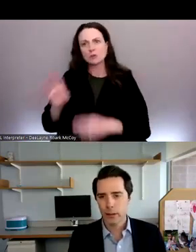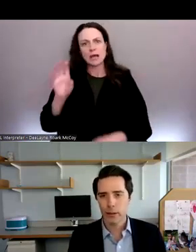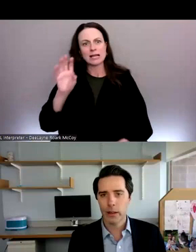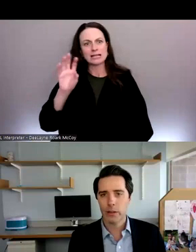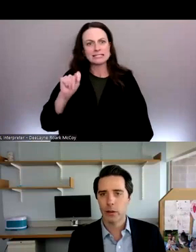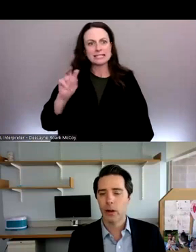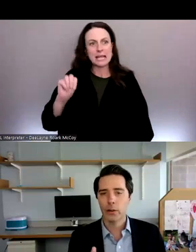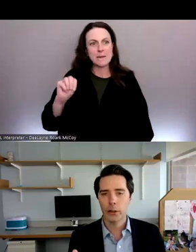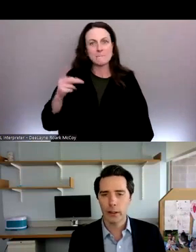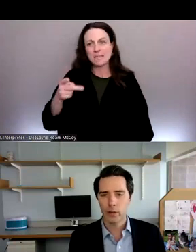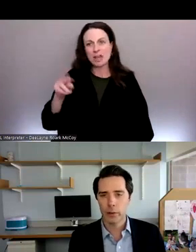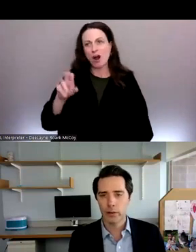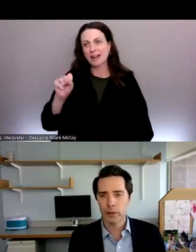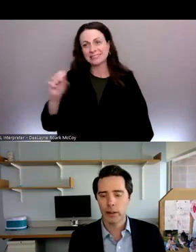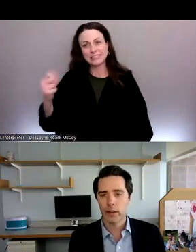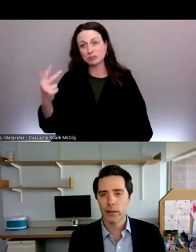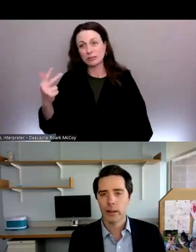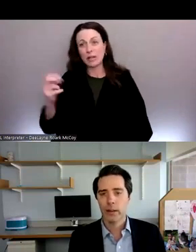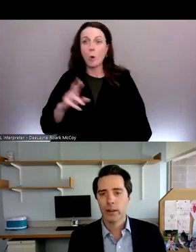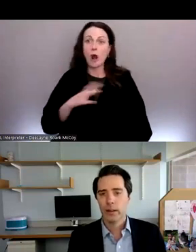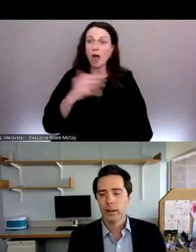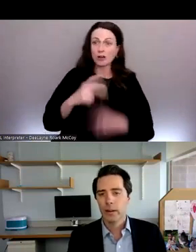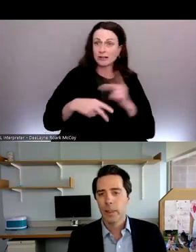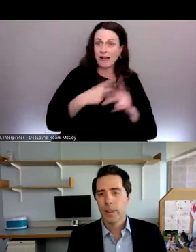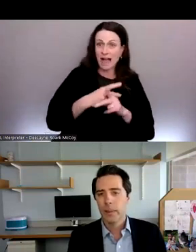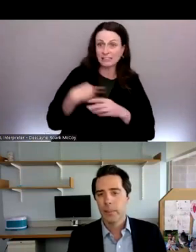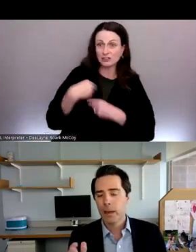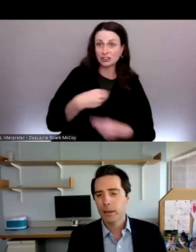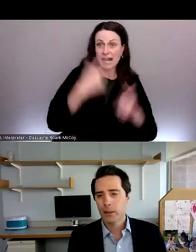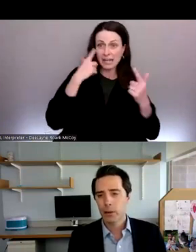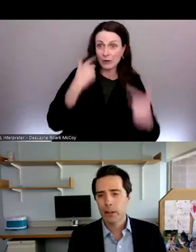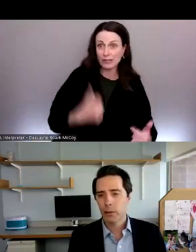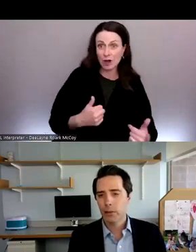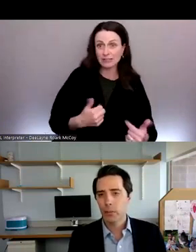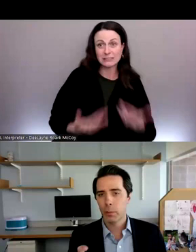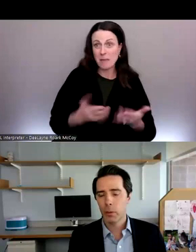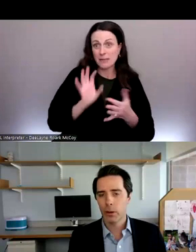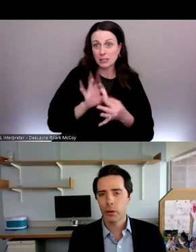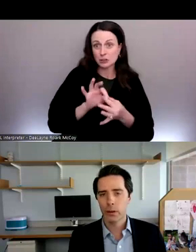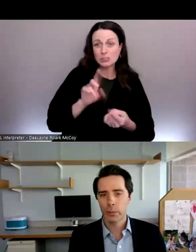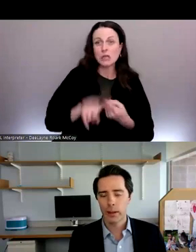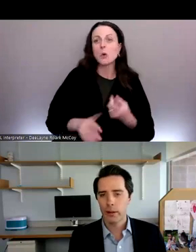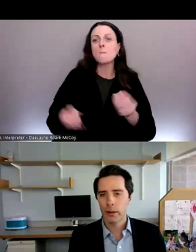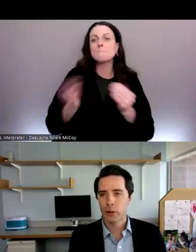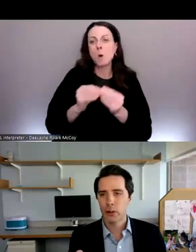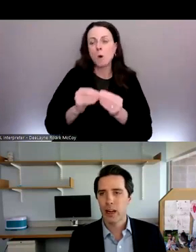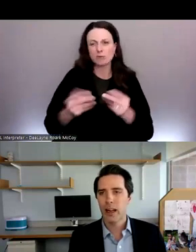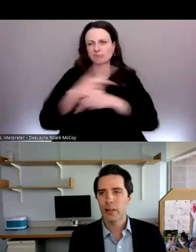hearing loss or other genetic forms of hearing loss that may be associated with more poor